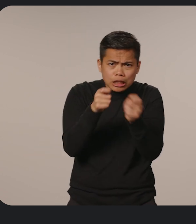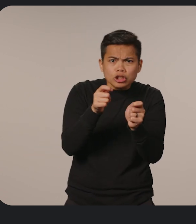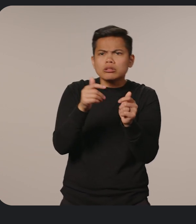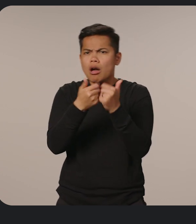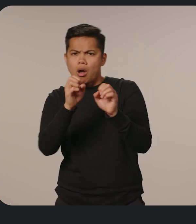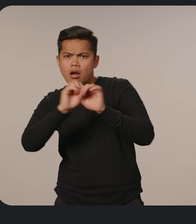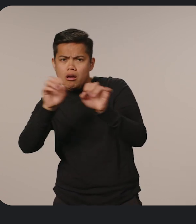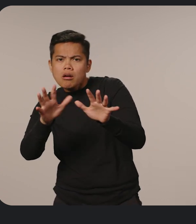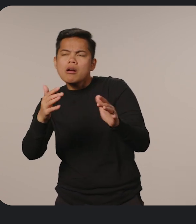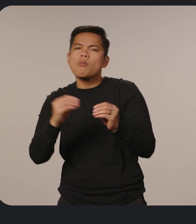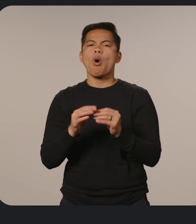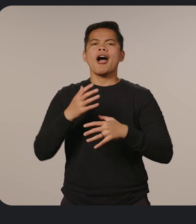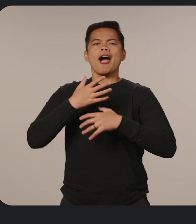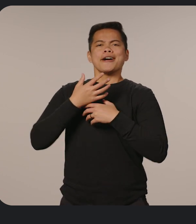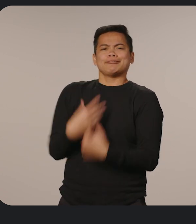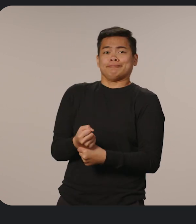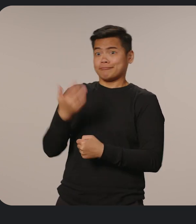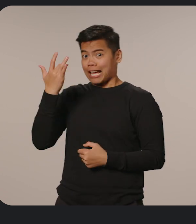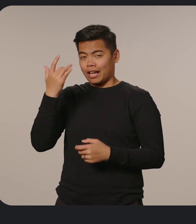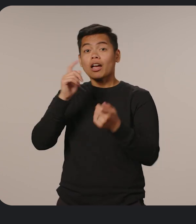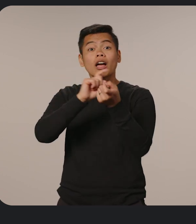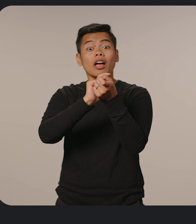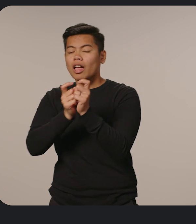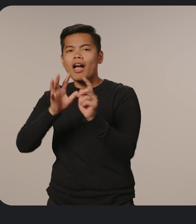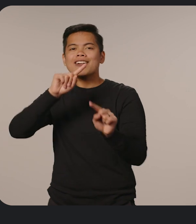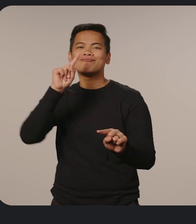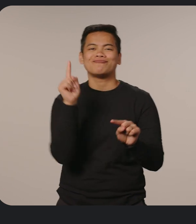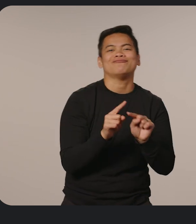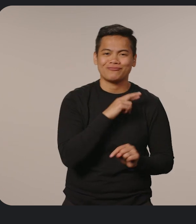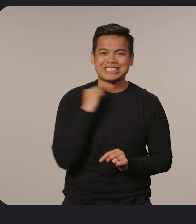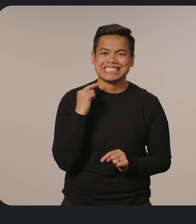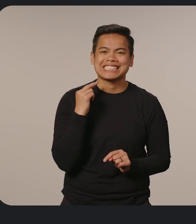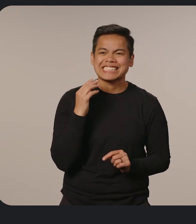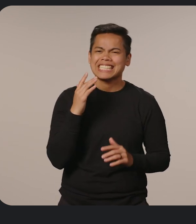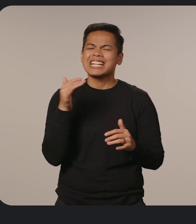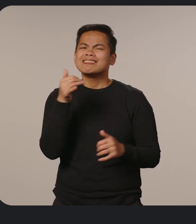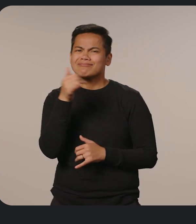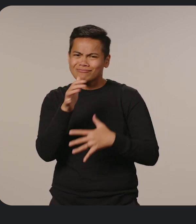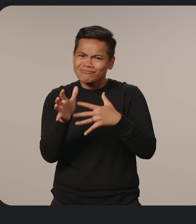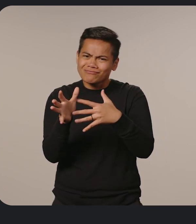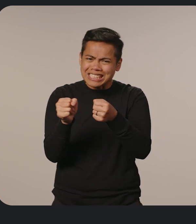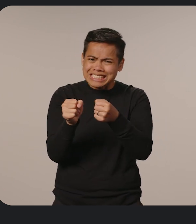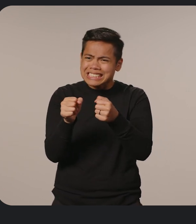feature rollouts with greater confidence because every change is low risk